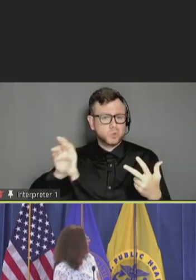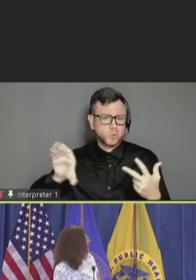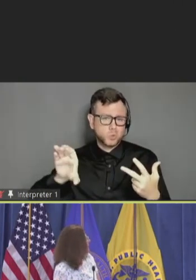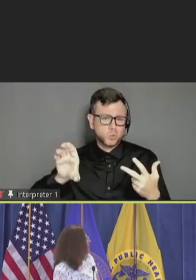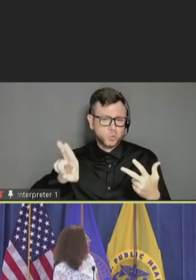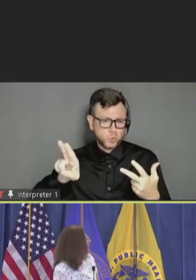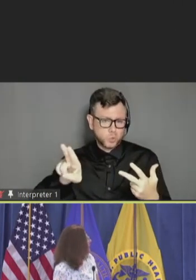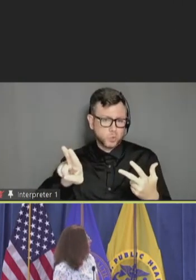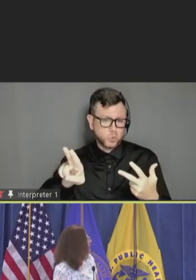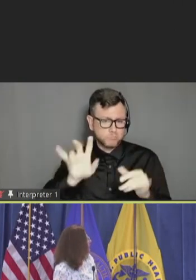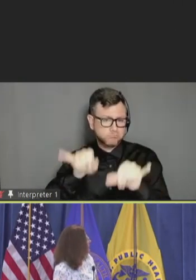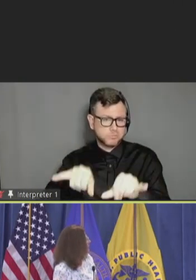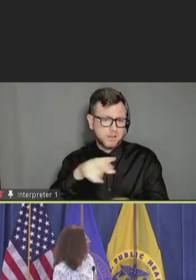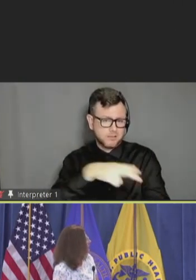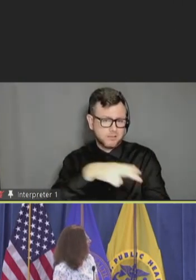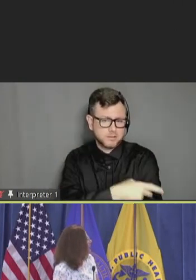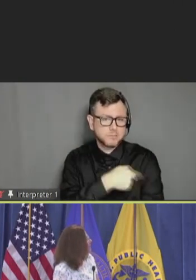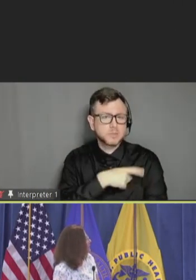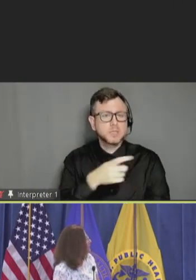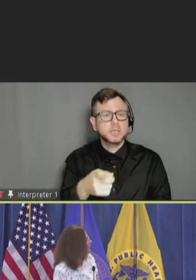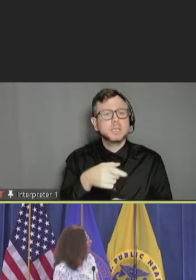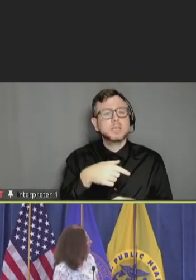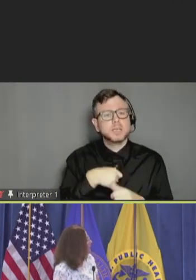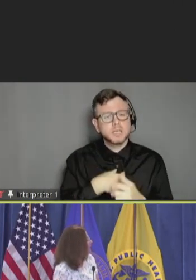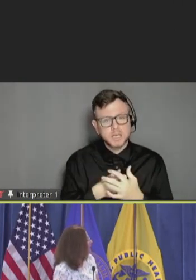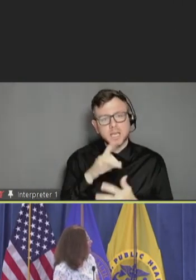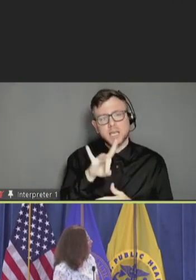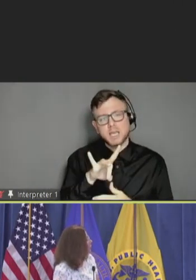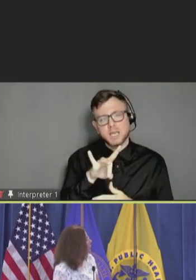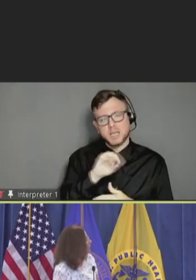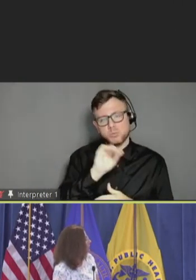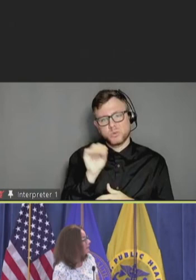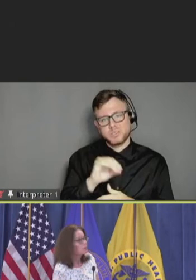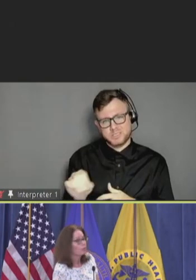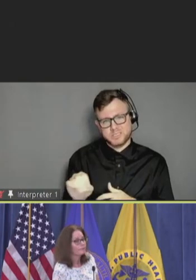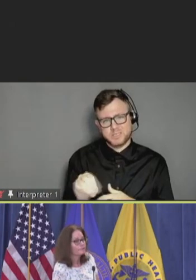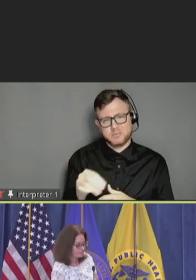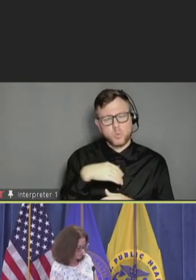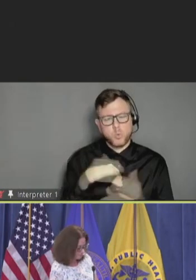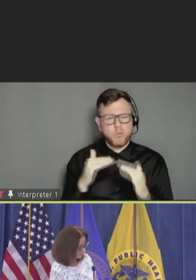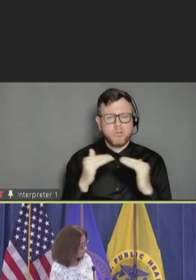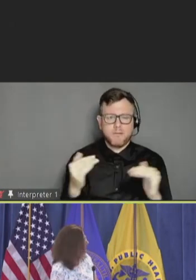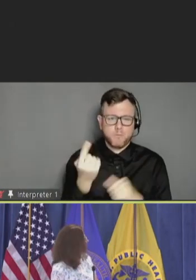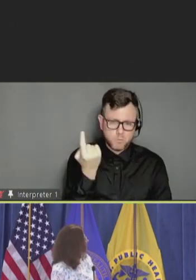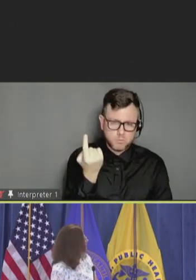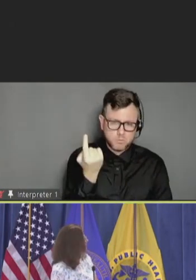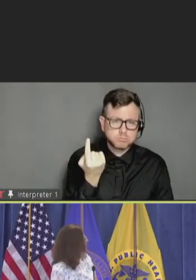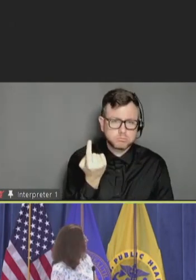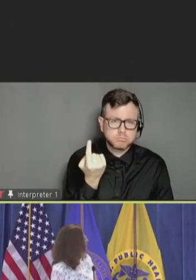And then the Brighton levels, so 80 percent or most were at level 1.